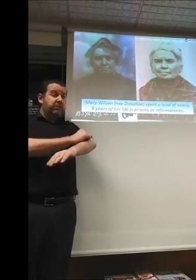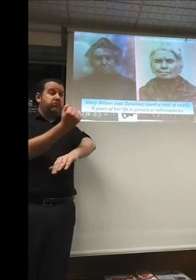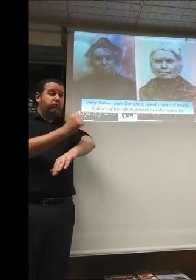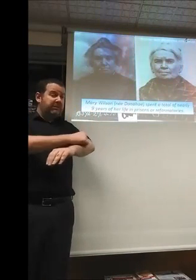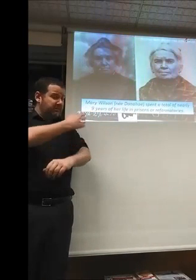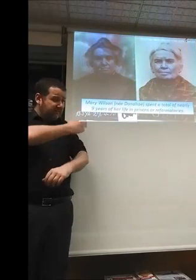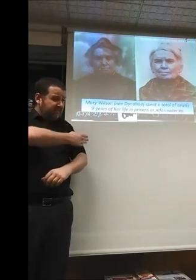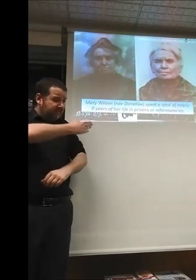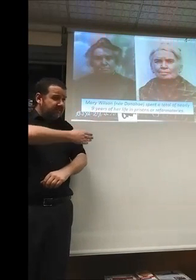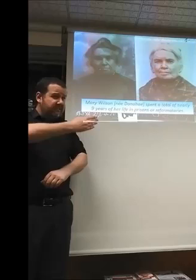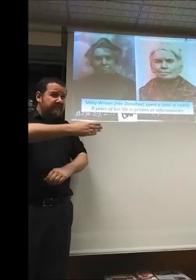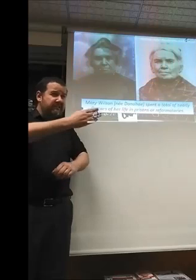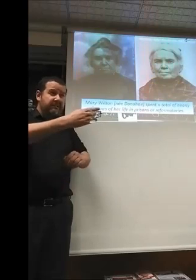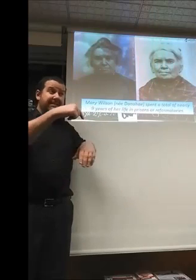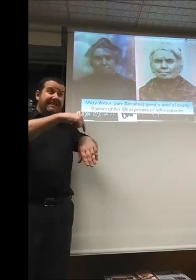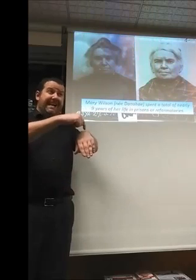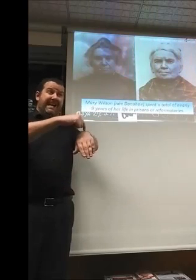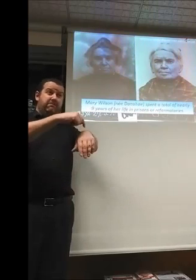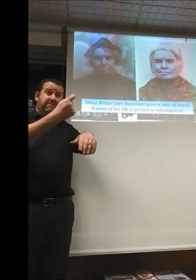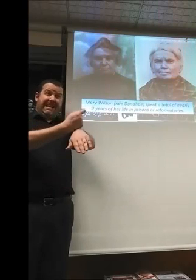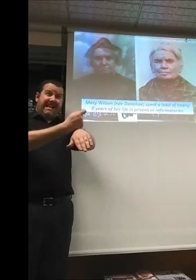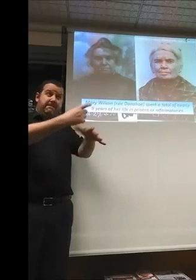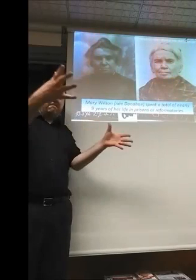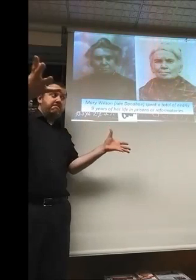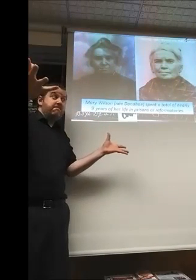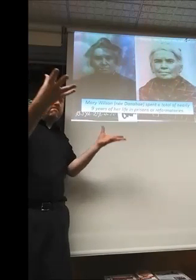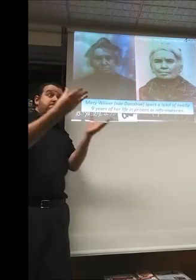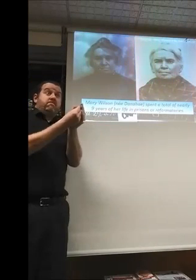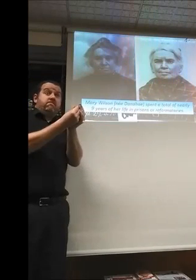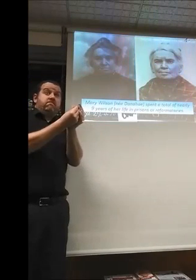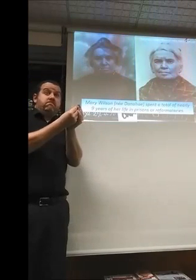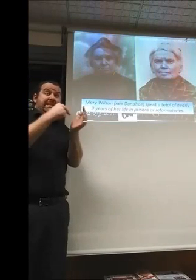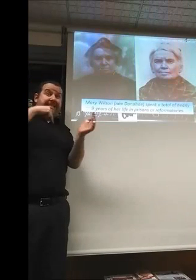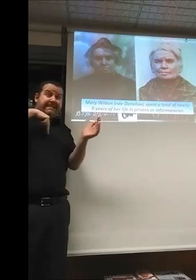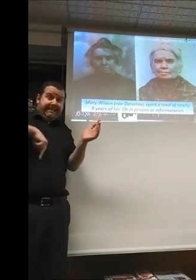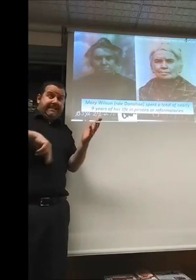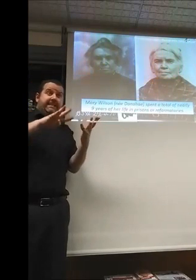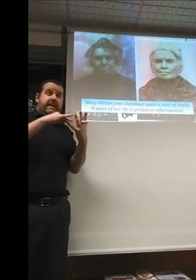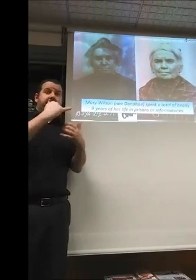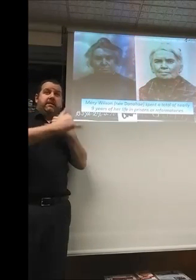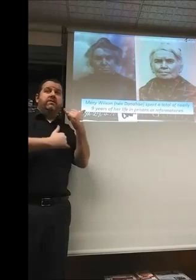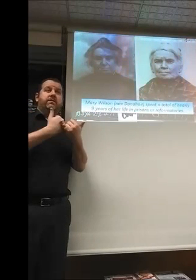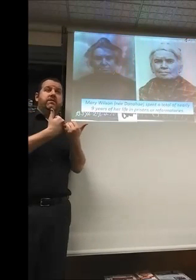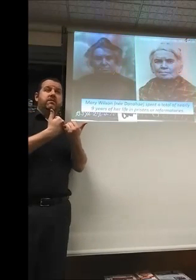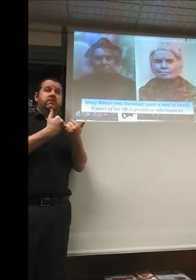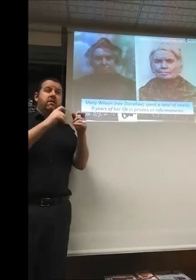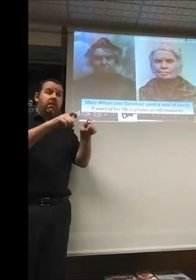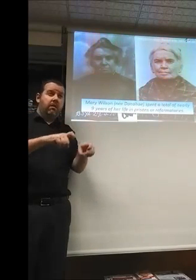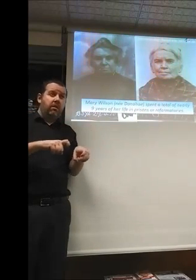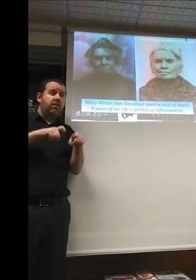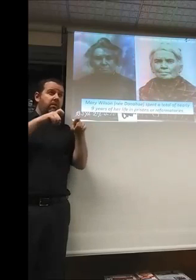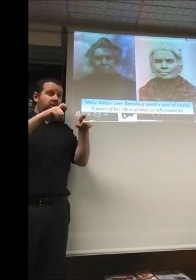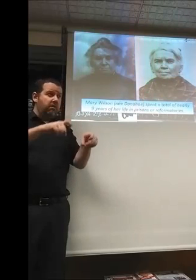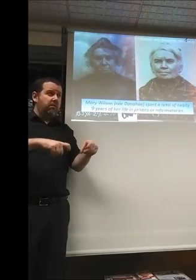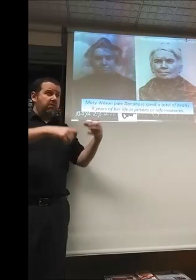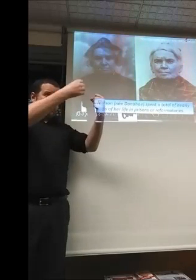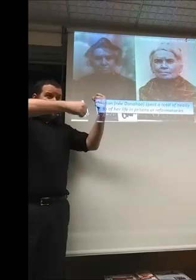So it looks like she was involved in the deaf community and signed away and met James and